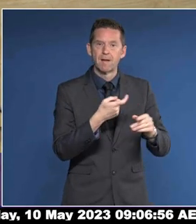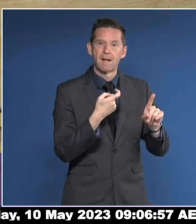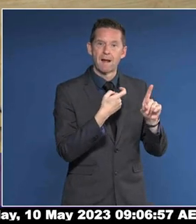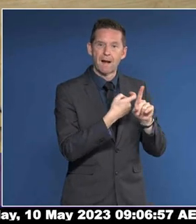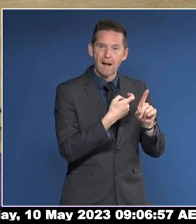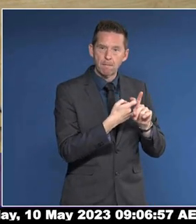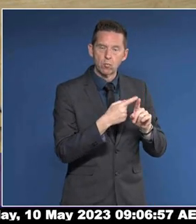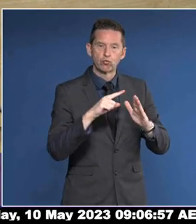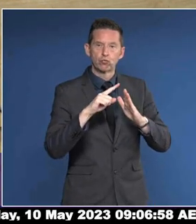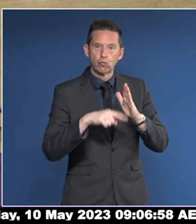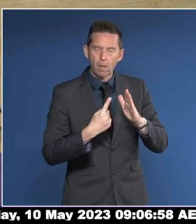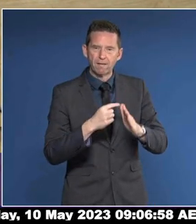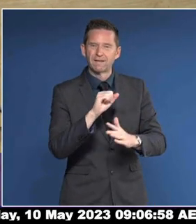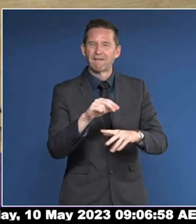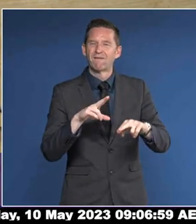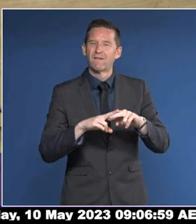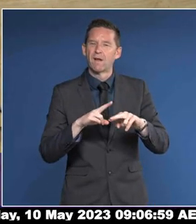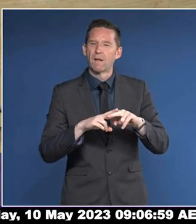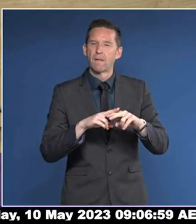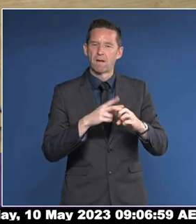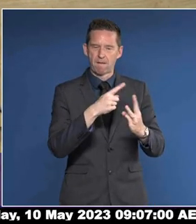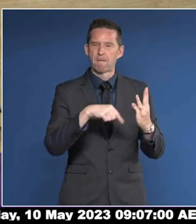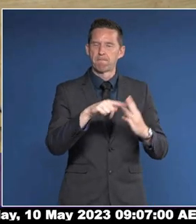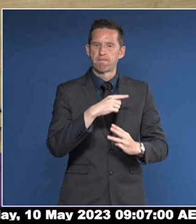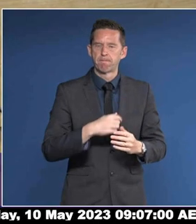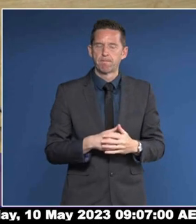Each brings slightly different perspectives to the nature and the extent of their